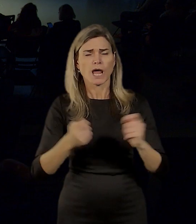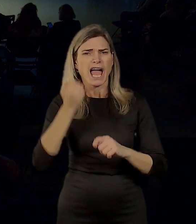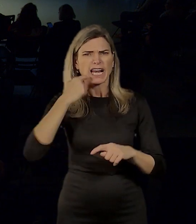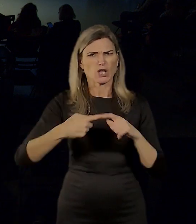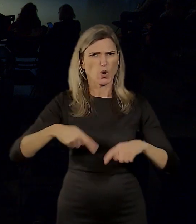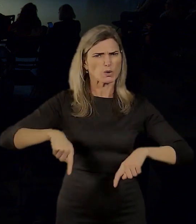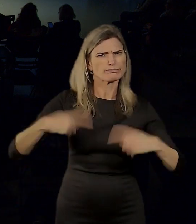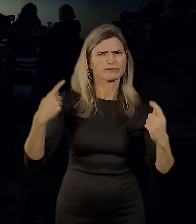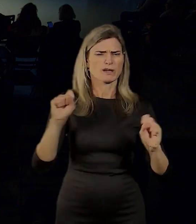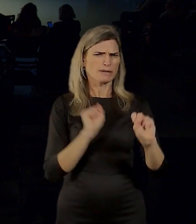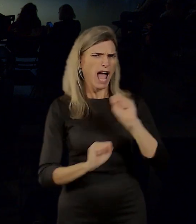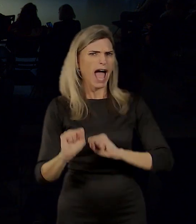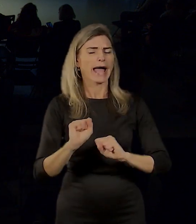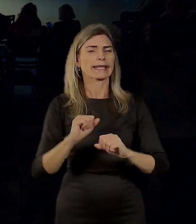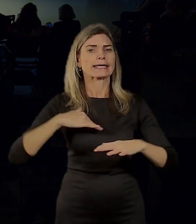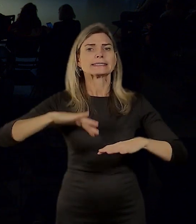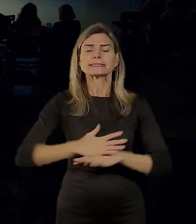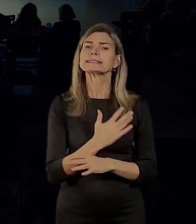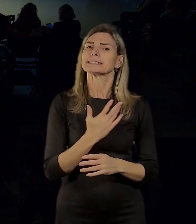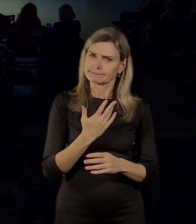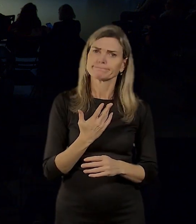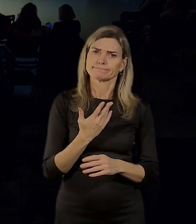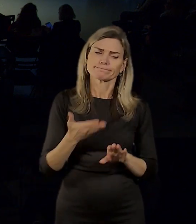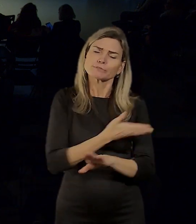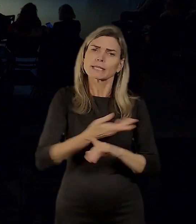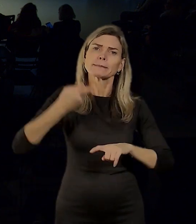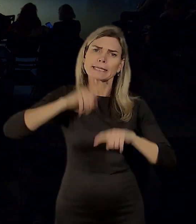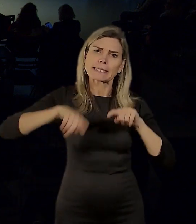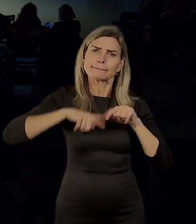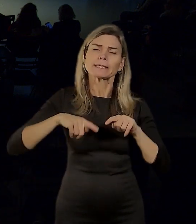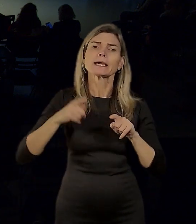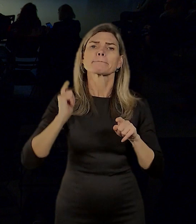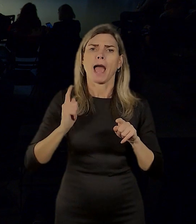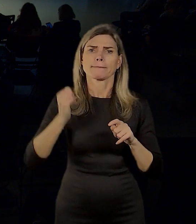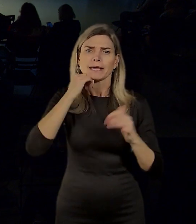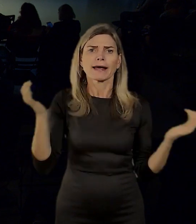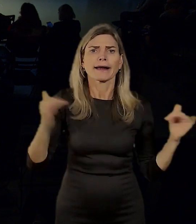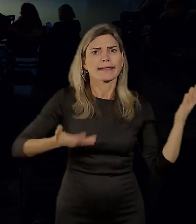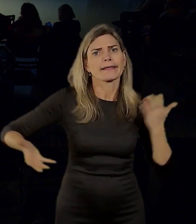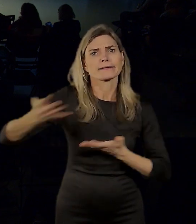Maybe sometimes thorny, because first you reap those negative emotions: "Jesus, there will be construction again,